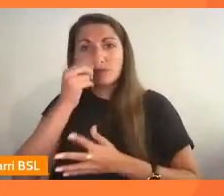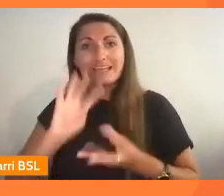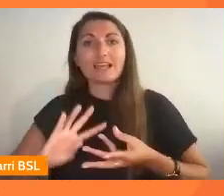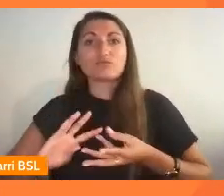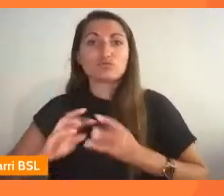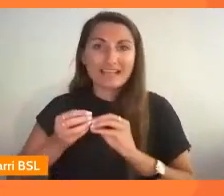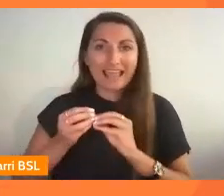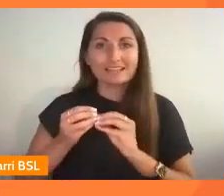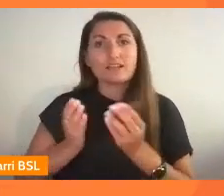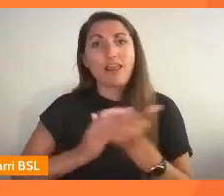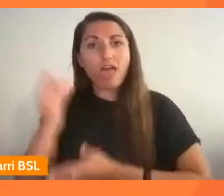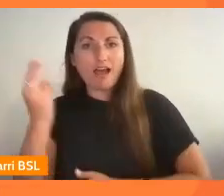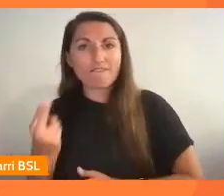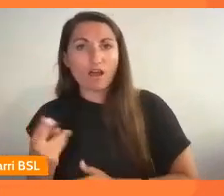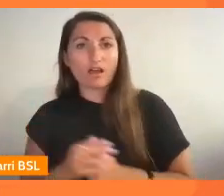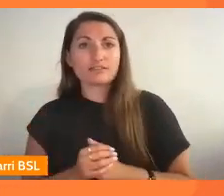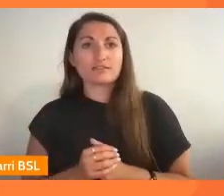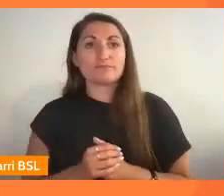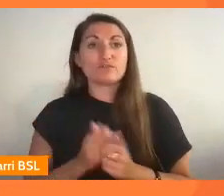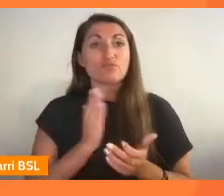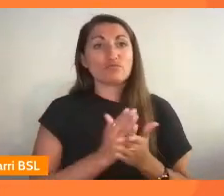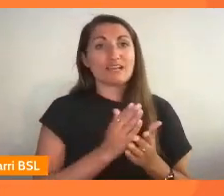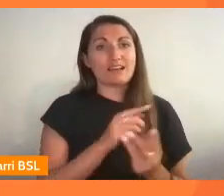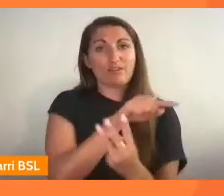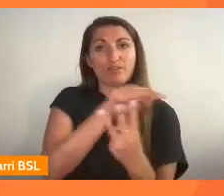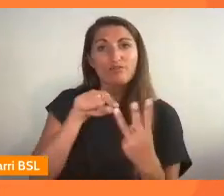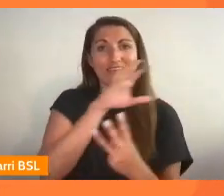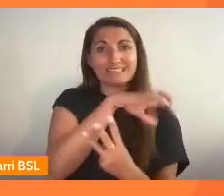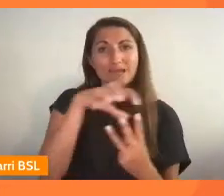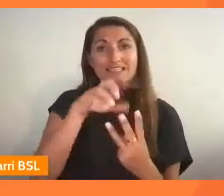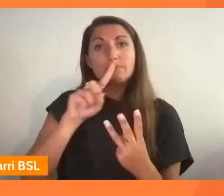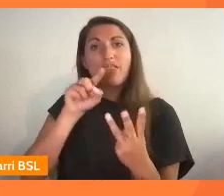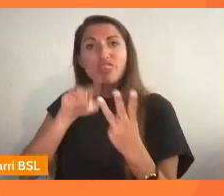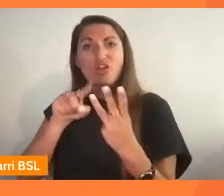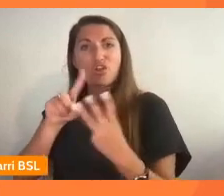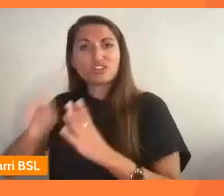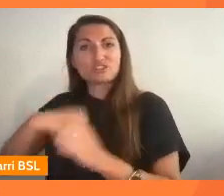So the Jag looks at those future forms. It also looks at leadership